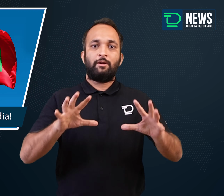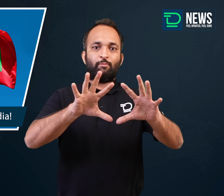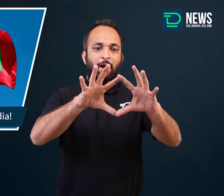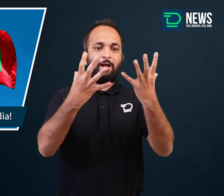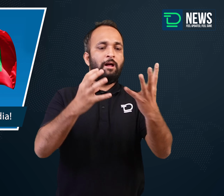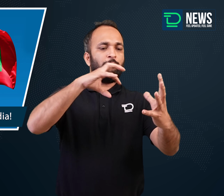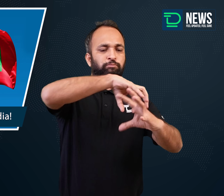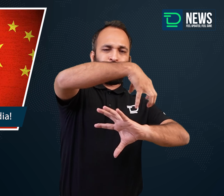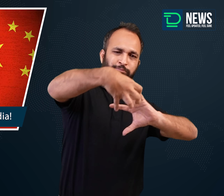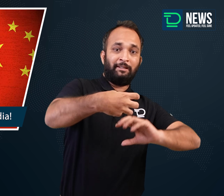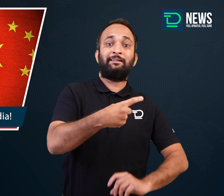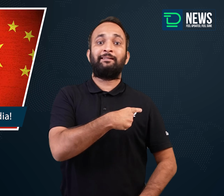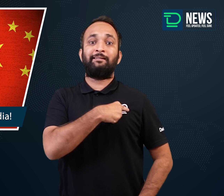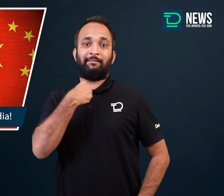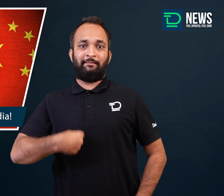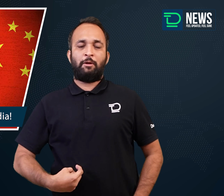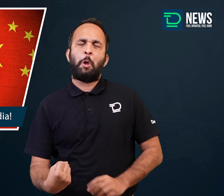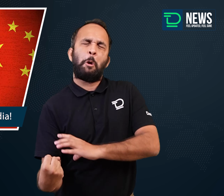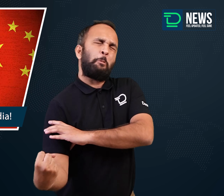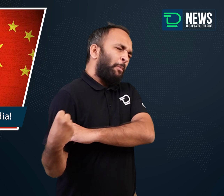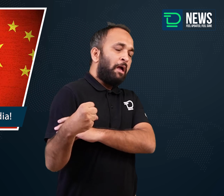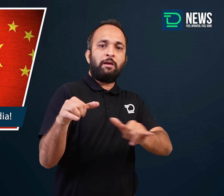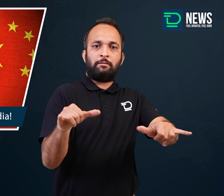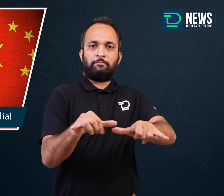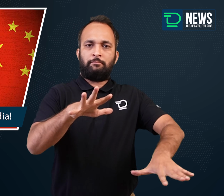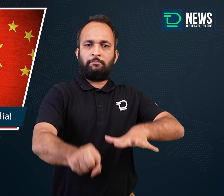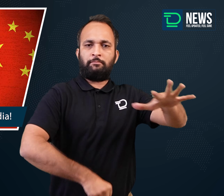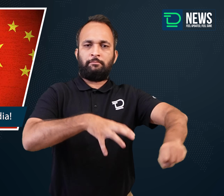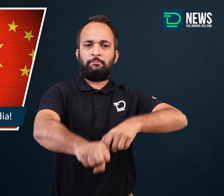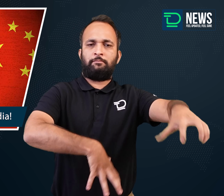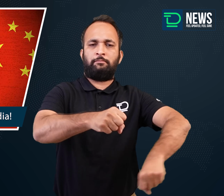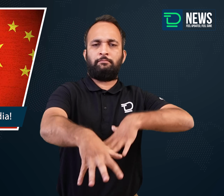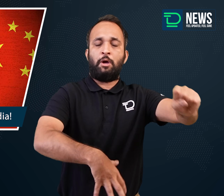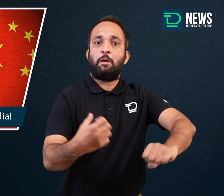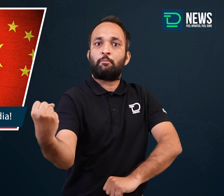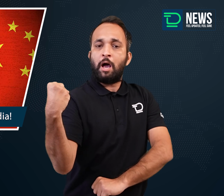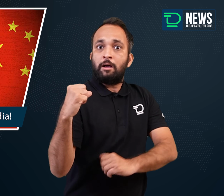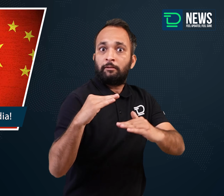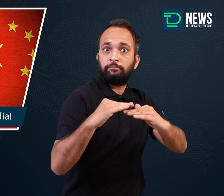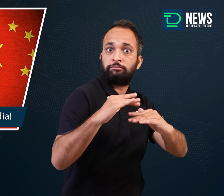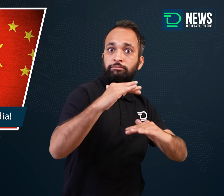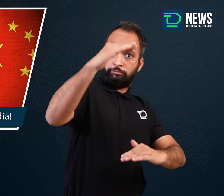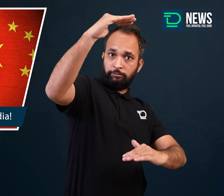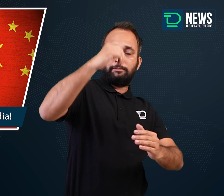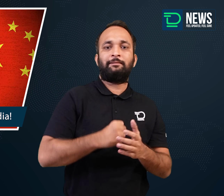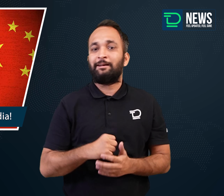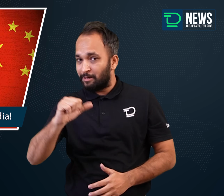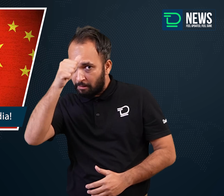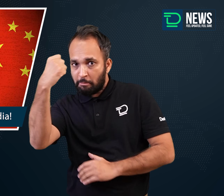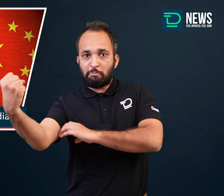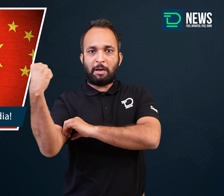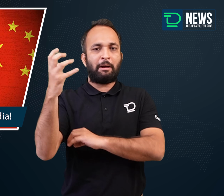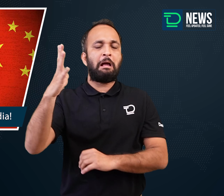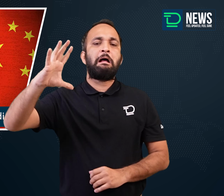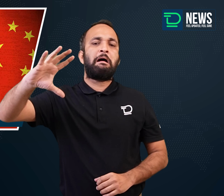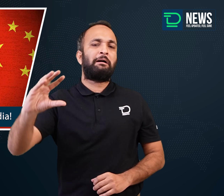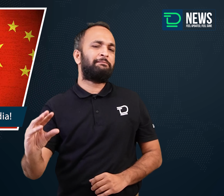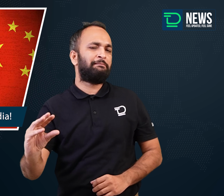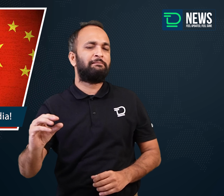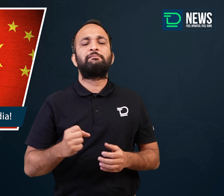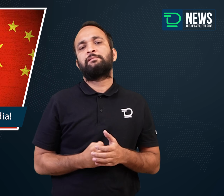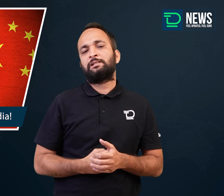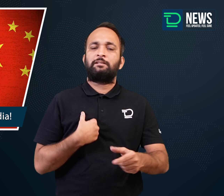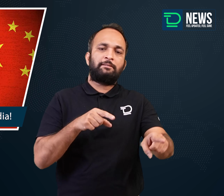But China is expanding its power in all countries more than India.